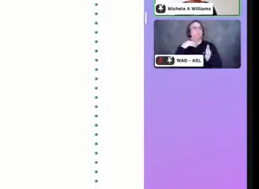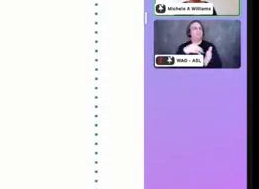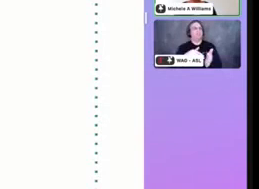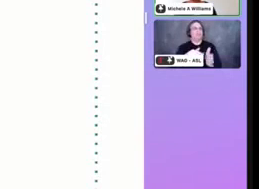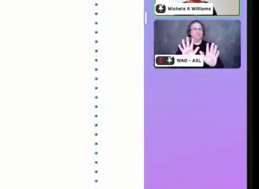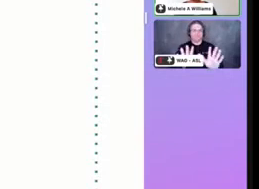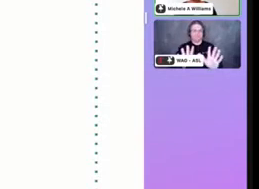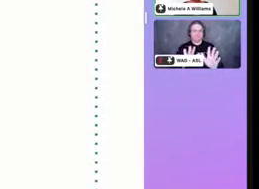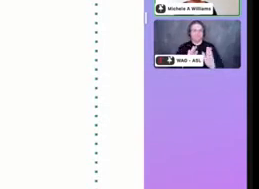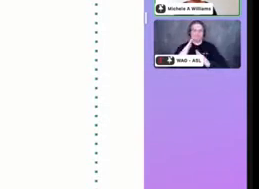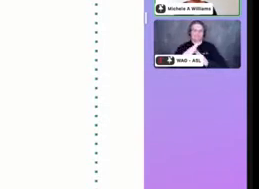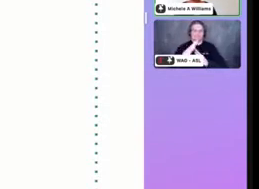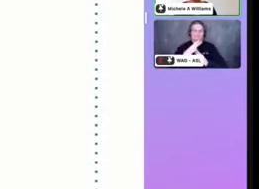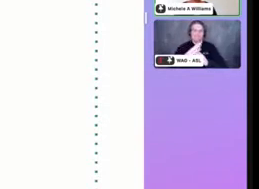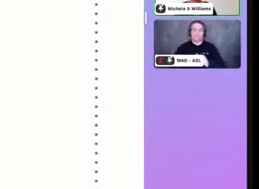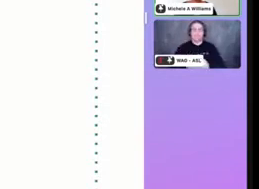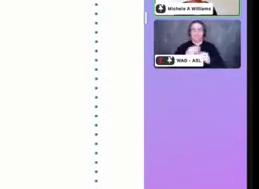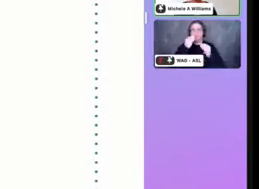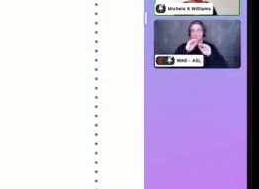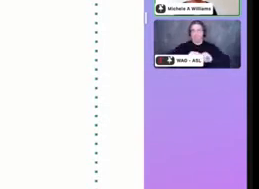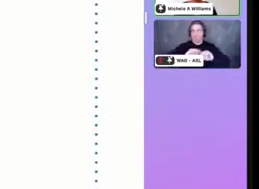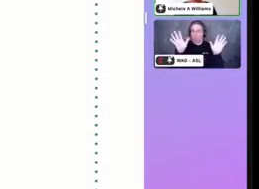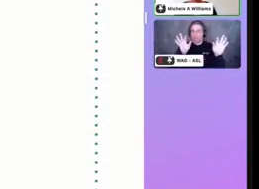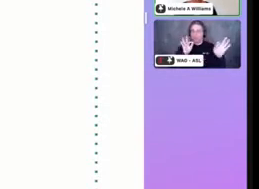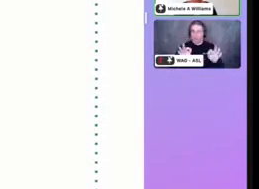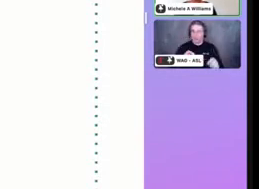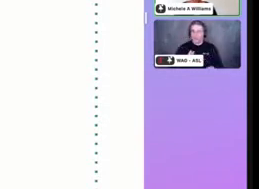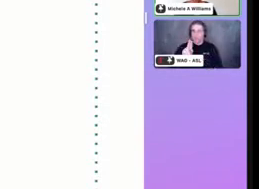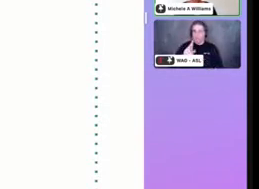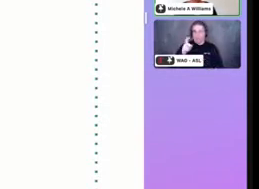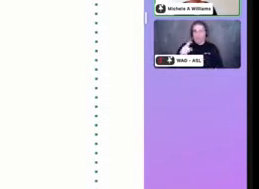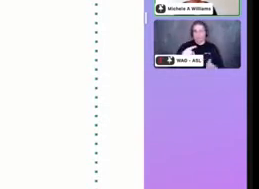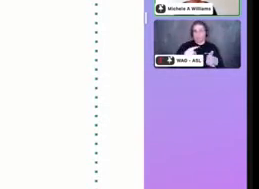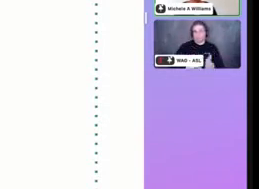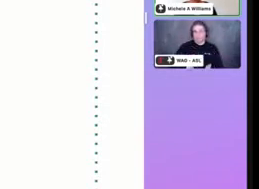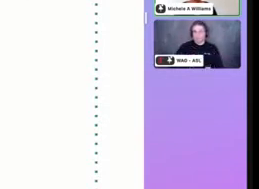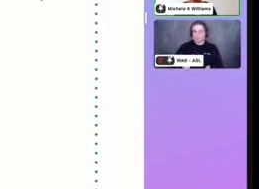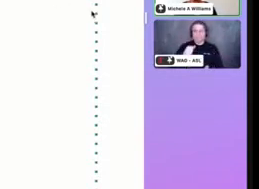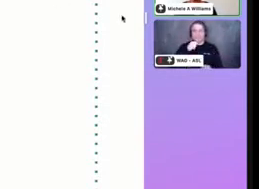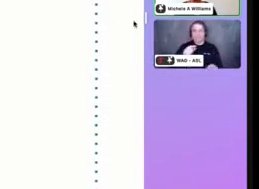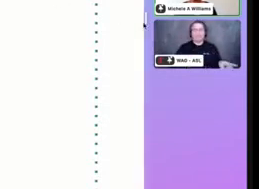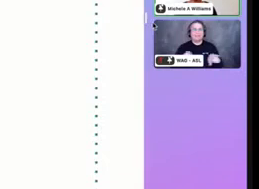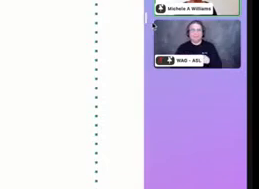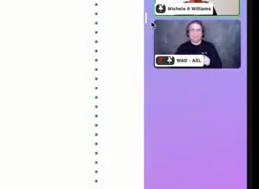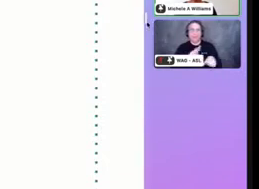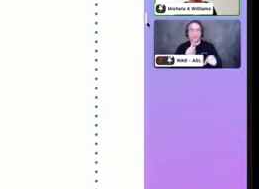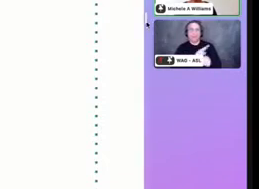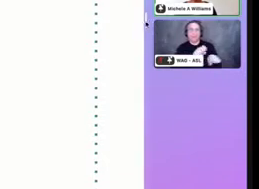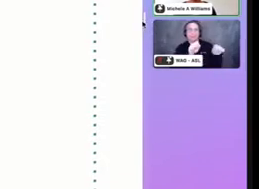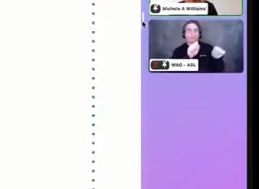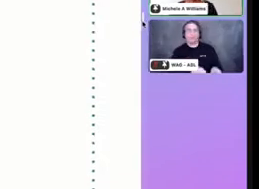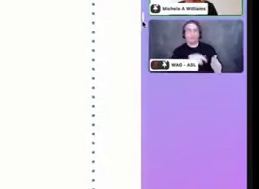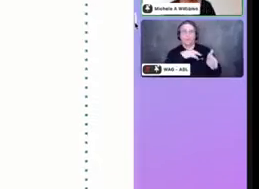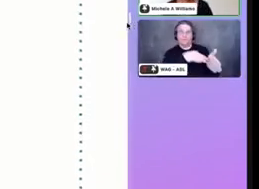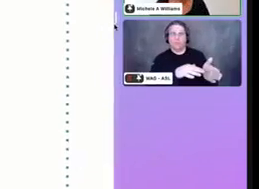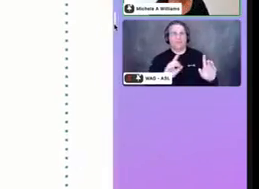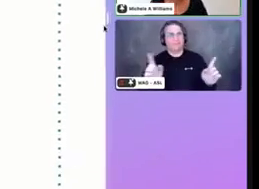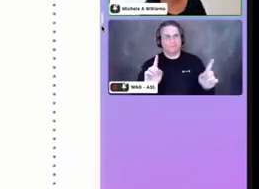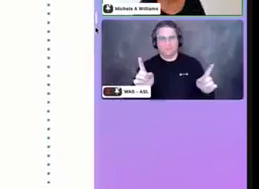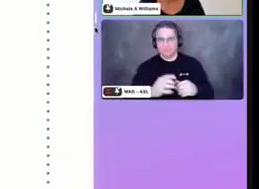is related to usability studies. But I wanted to very start at the beginning and make sure that we are clear